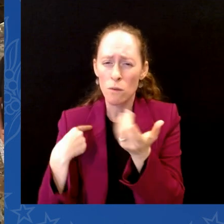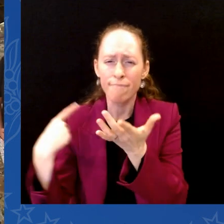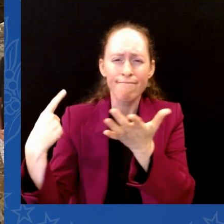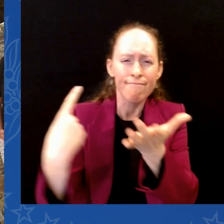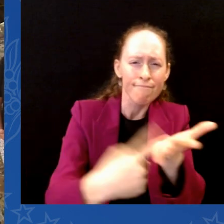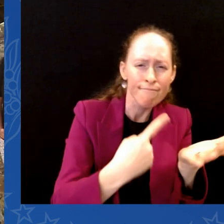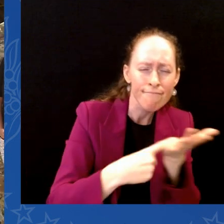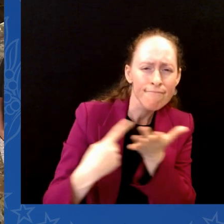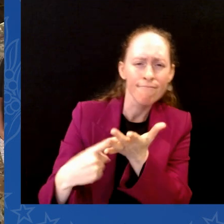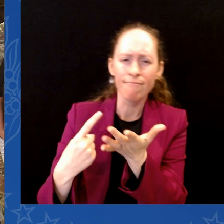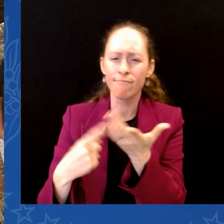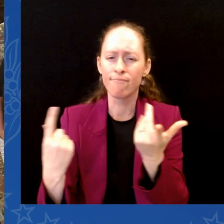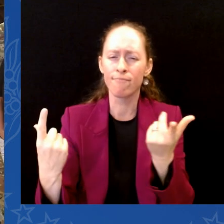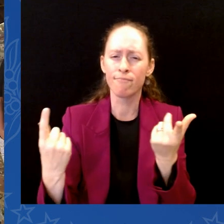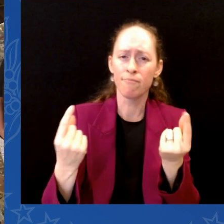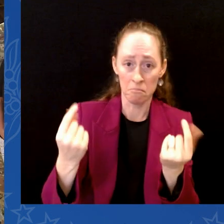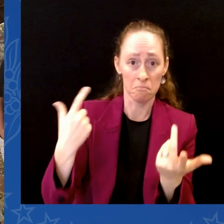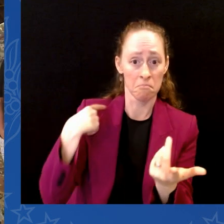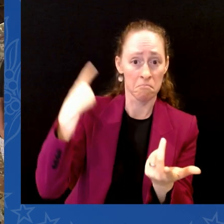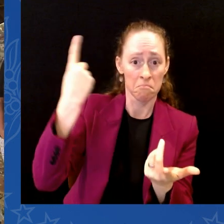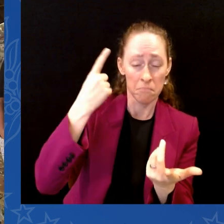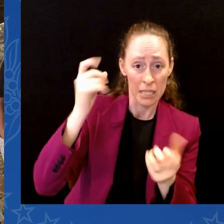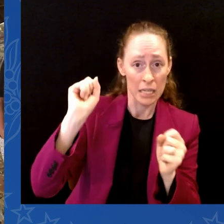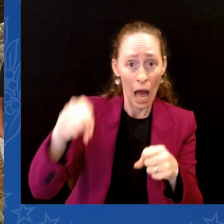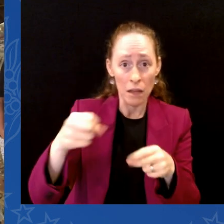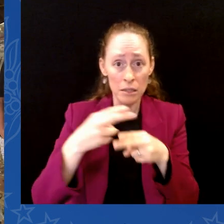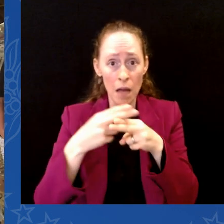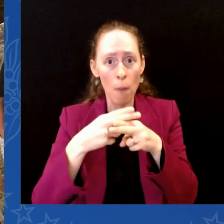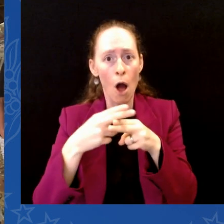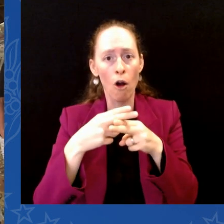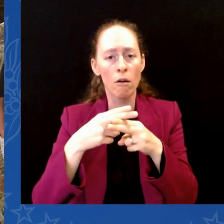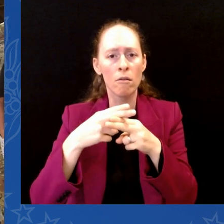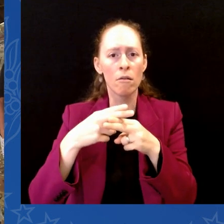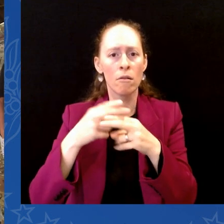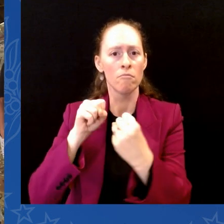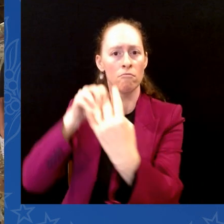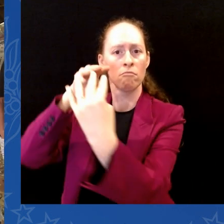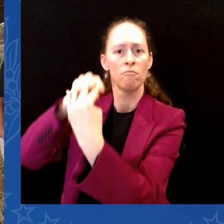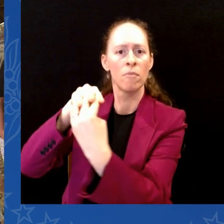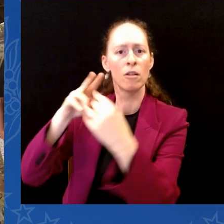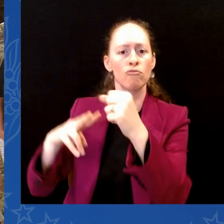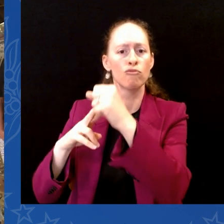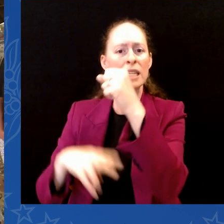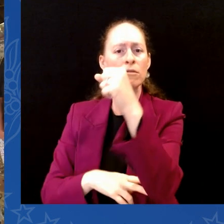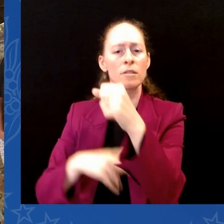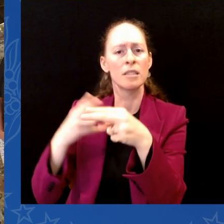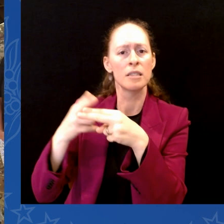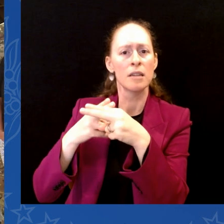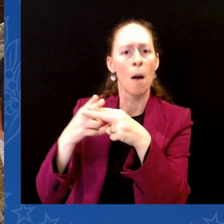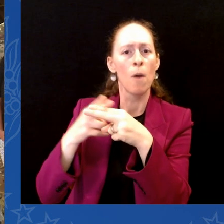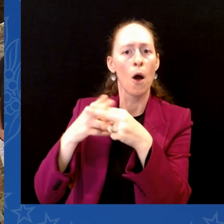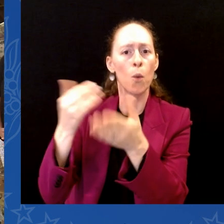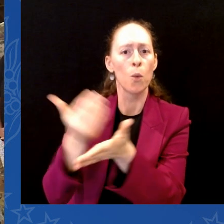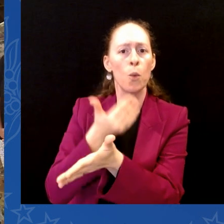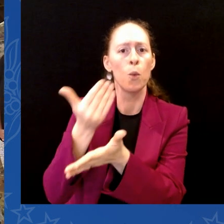So we did that and that opened today. So Pine Island is now restored to the mainland.